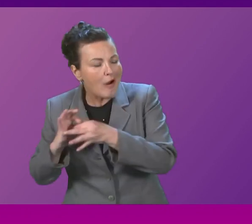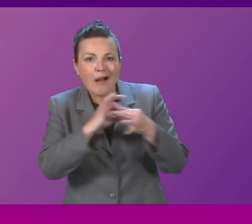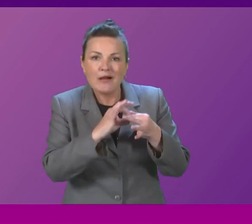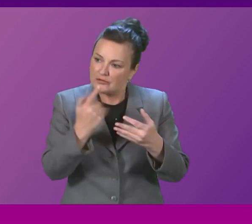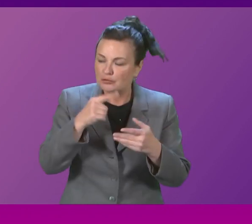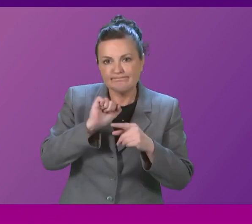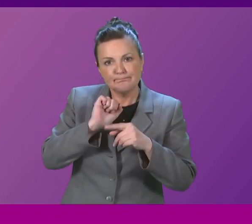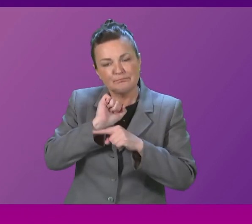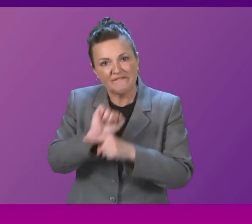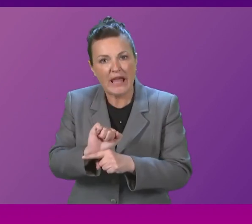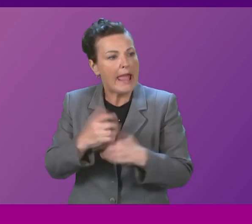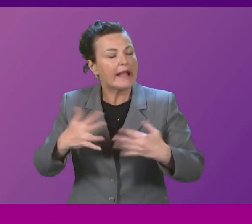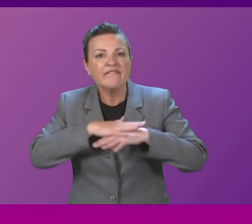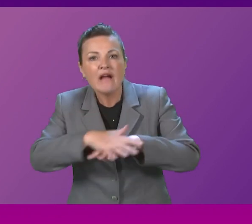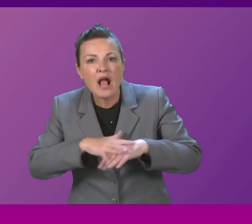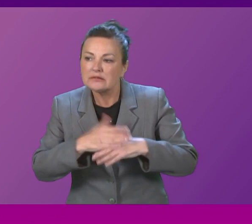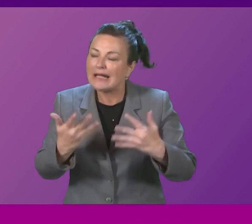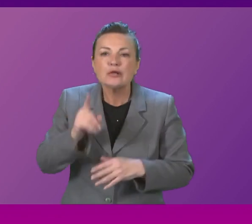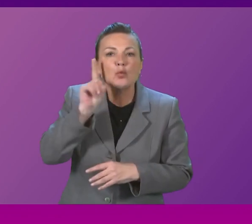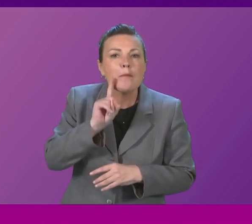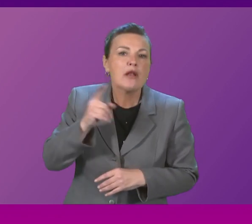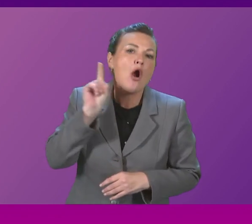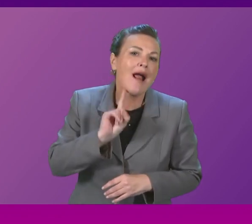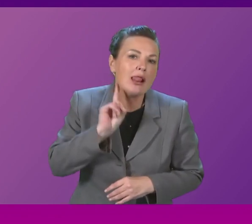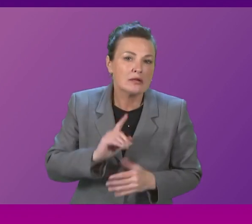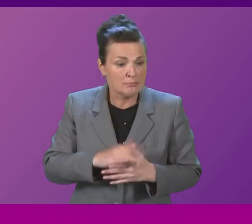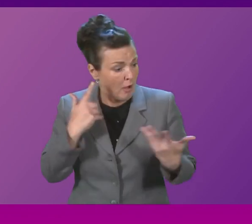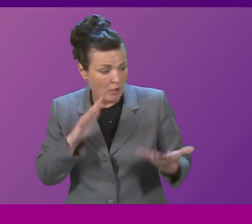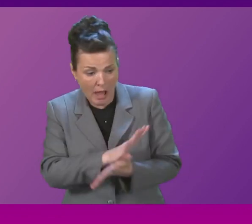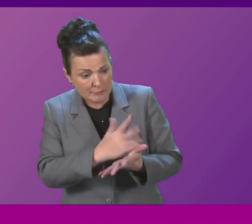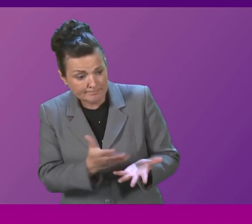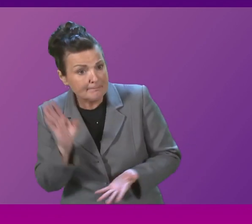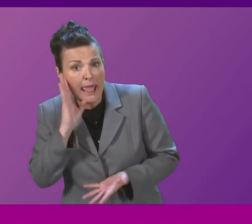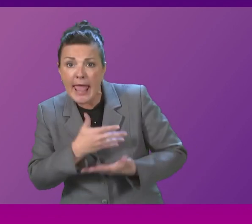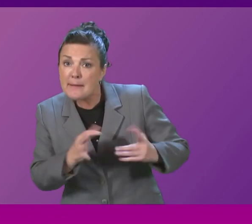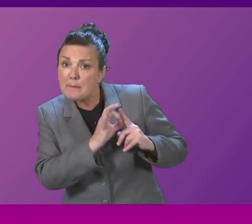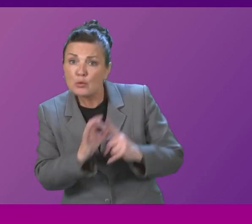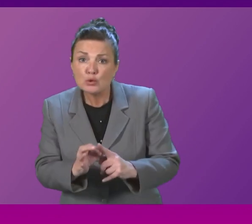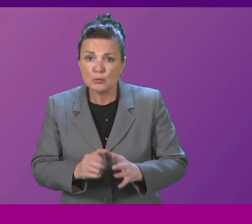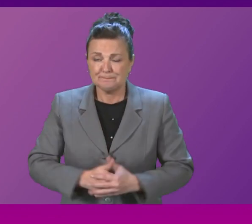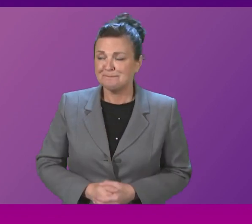Certainly, we are open minded to any reasonable proposals that come forward.